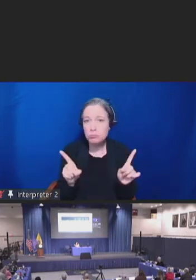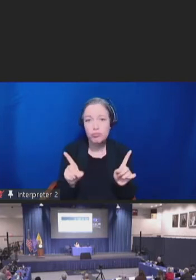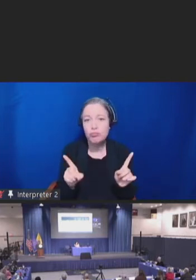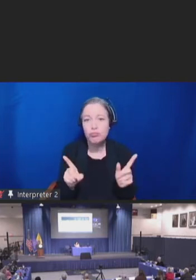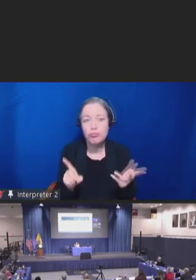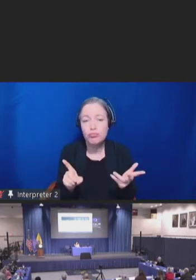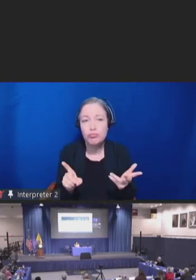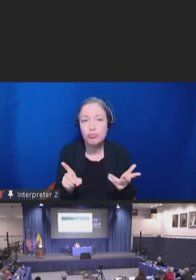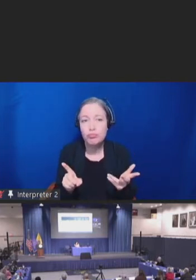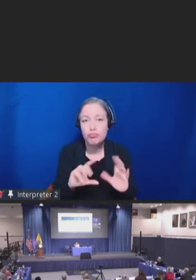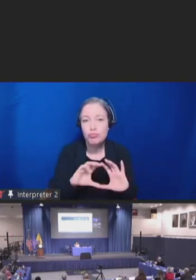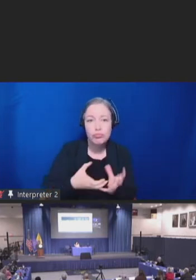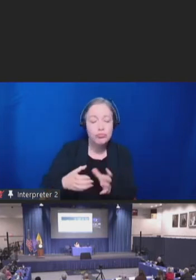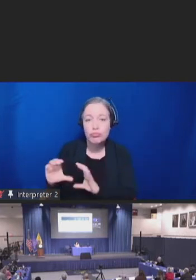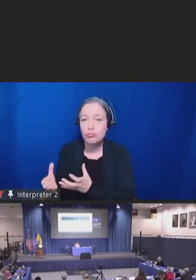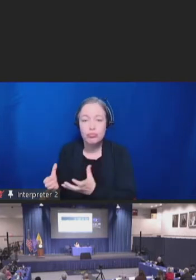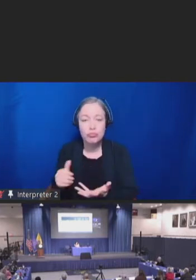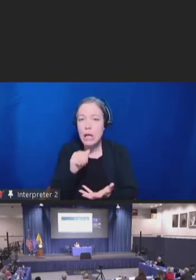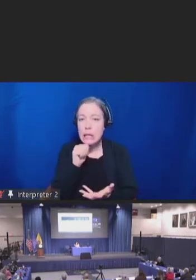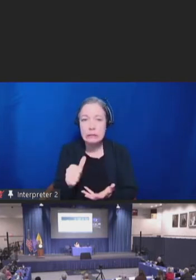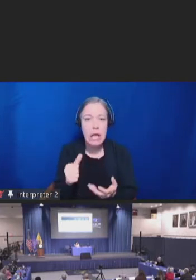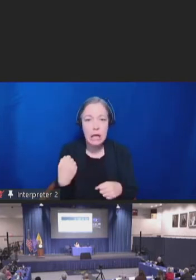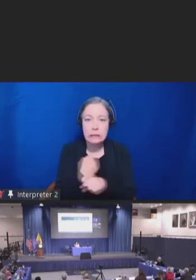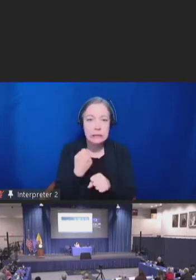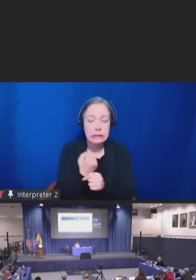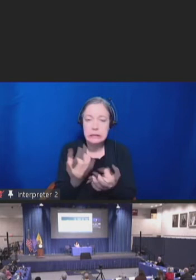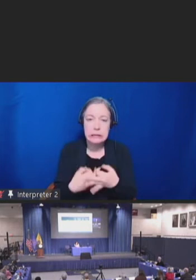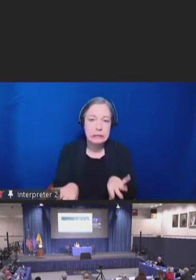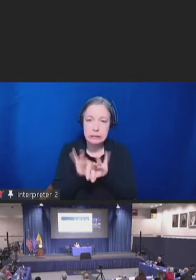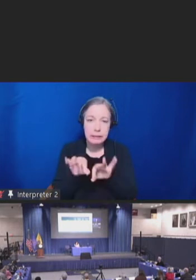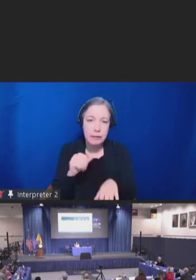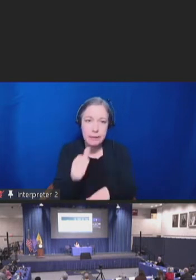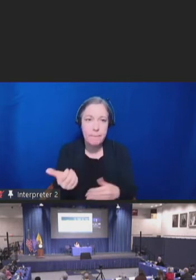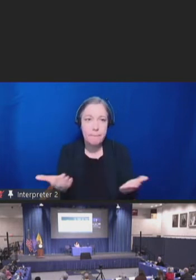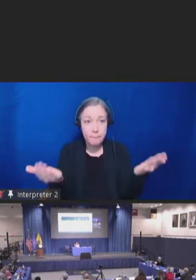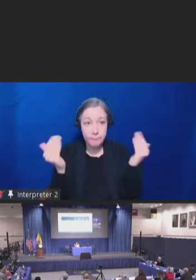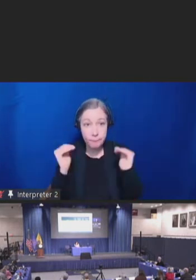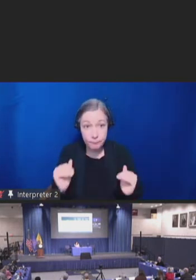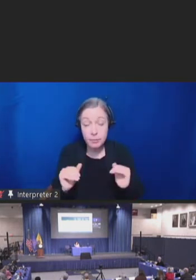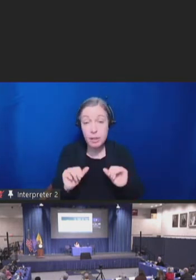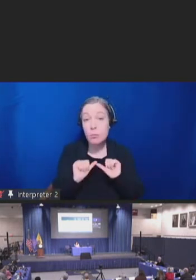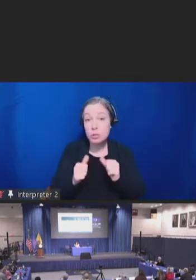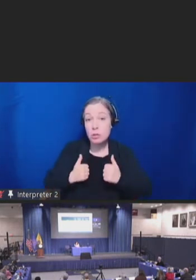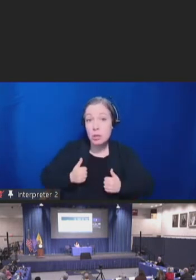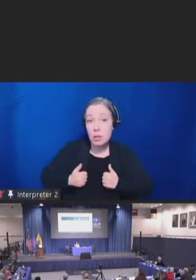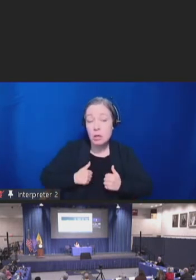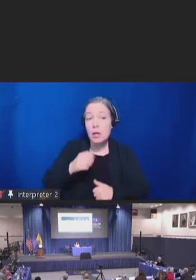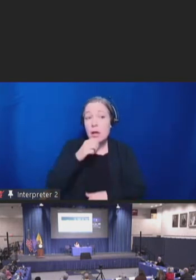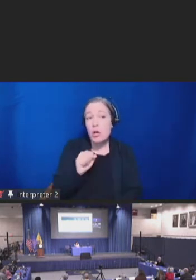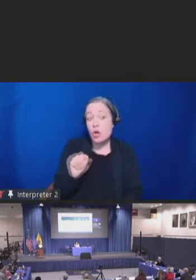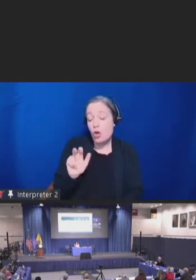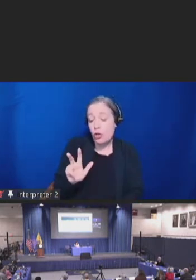no eczema cohort was statistically significant. The next row was persistent asthma at 36 to 59 months of age.